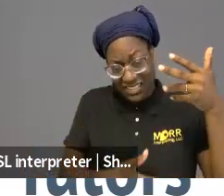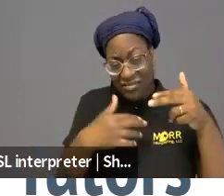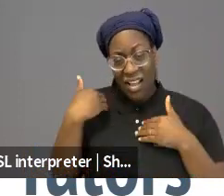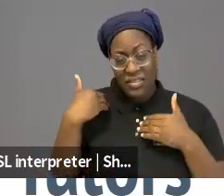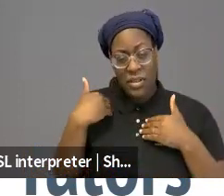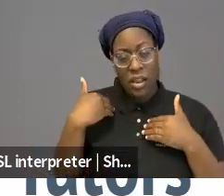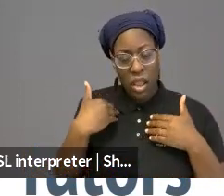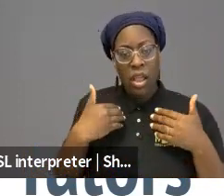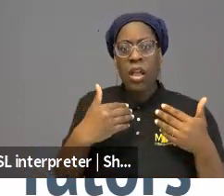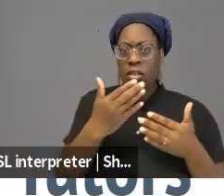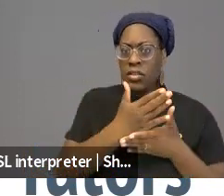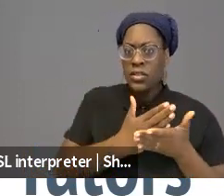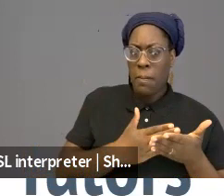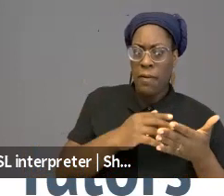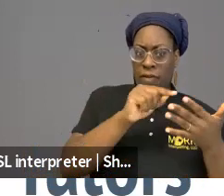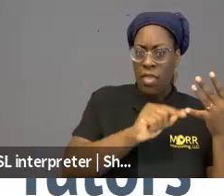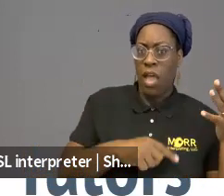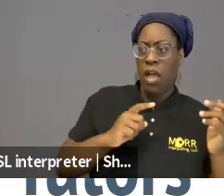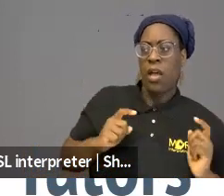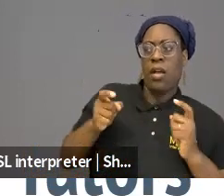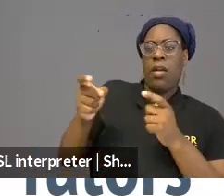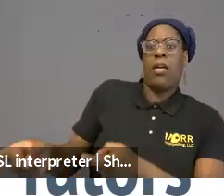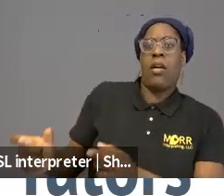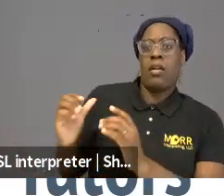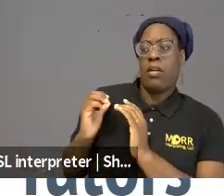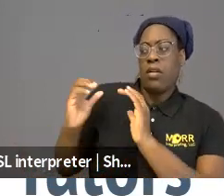create this structure so they could collaborate, still respect each other's time commitments.